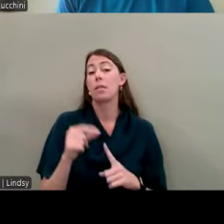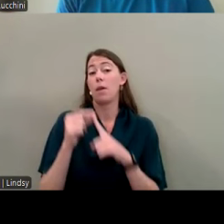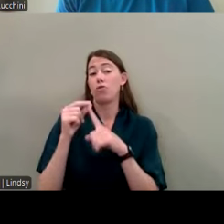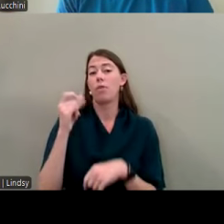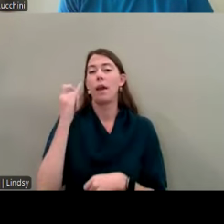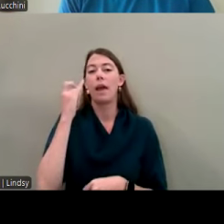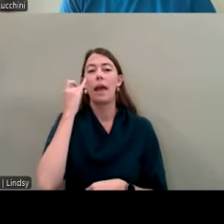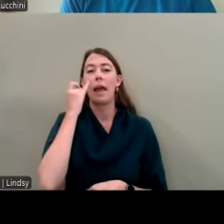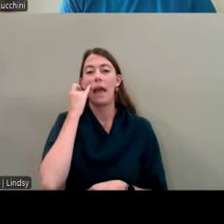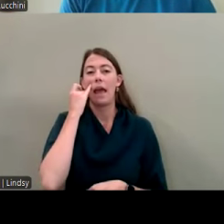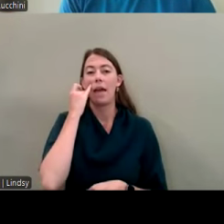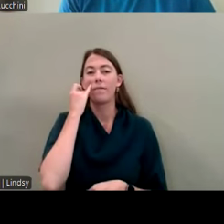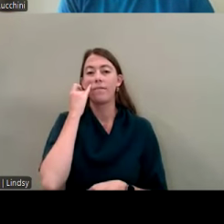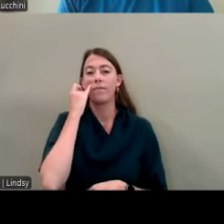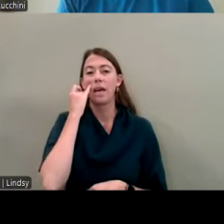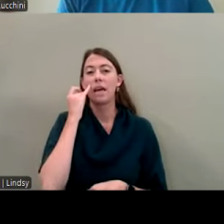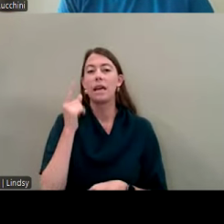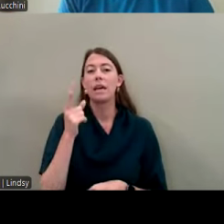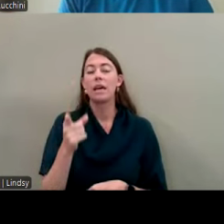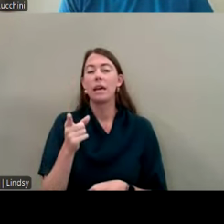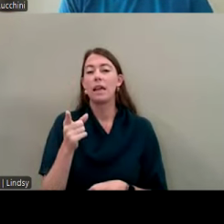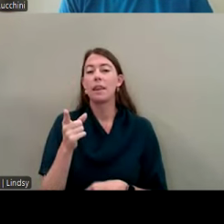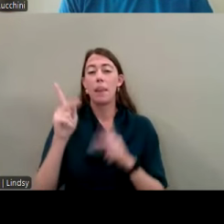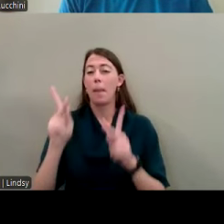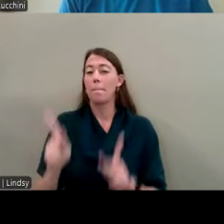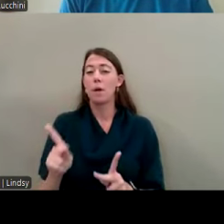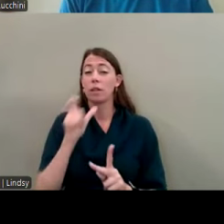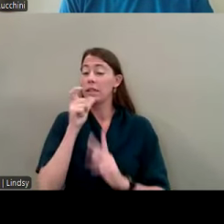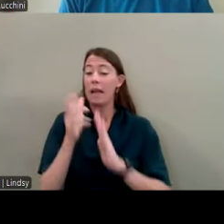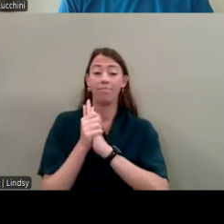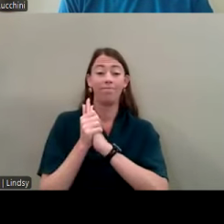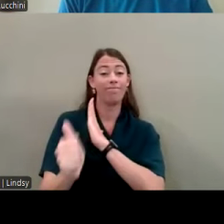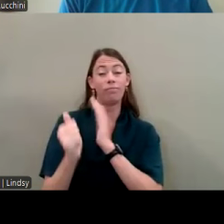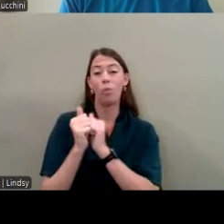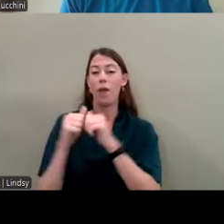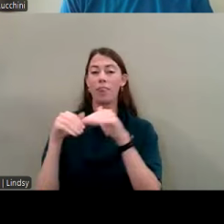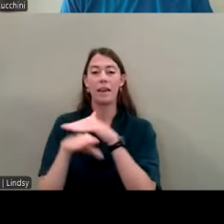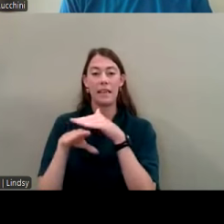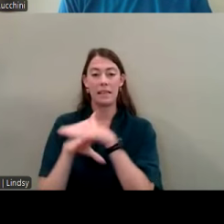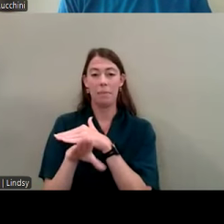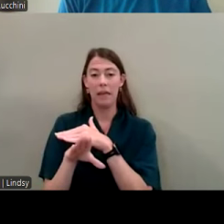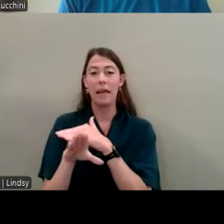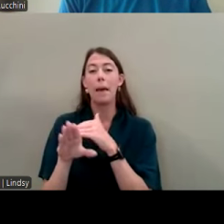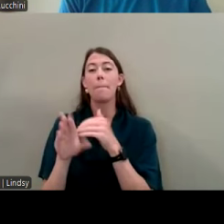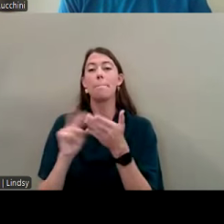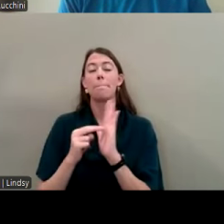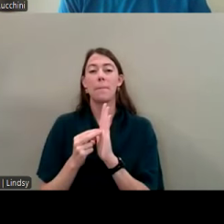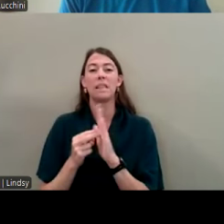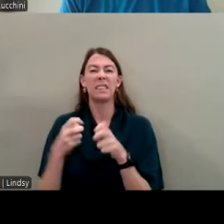team is not extremely expert in accessibility, is quite difficult to determine level of effort